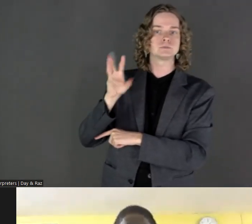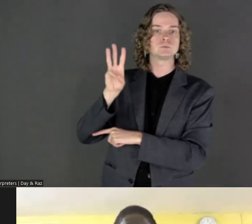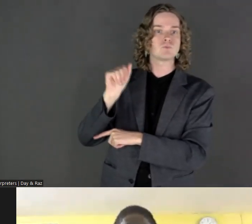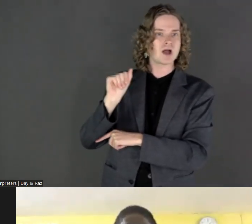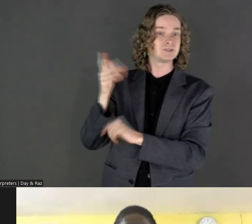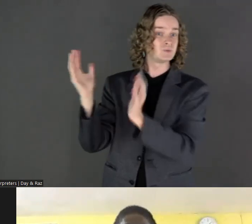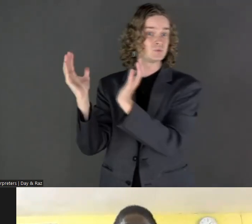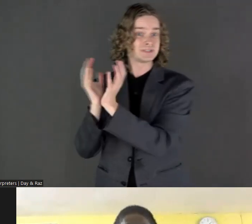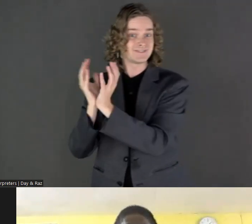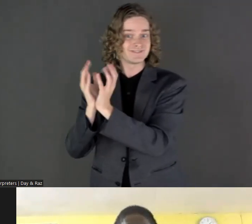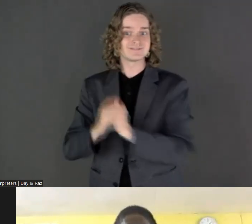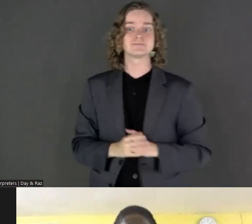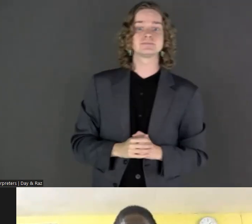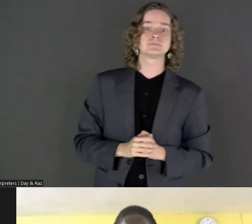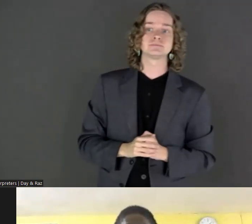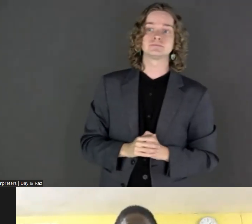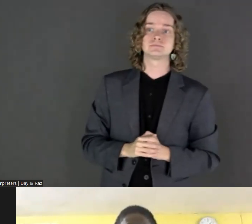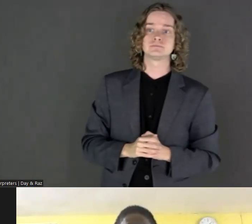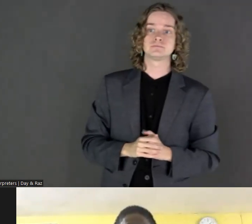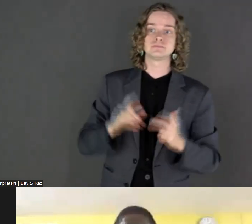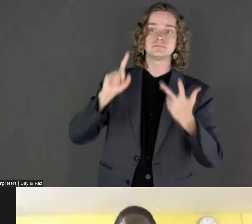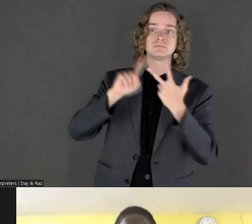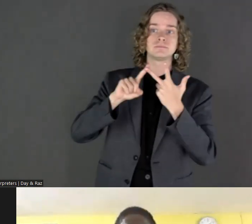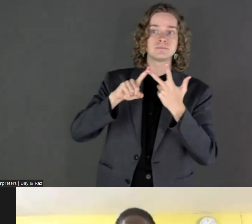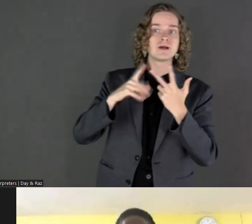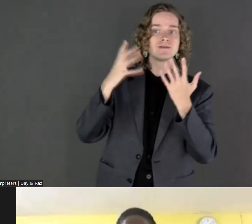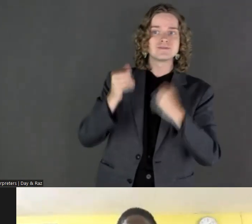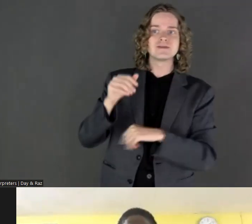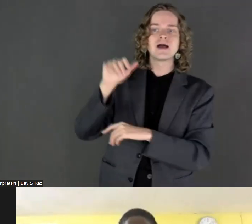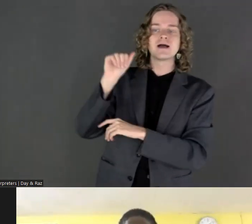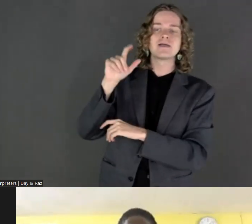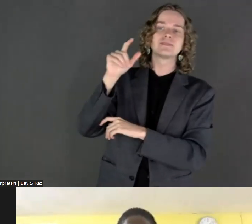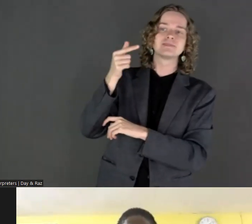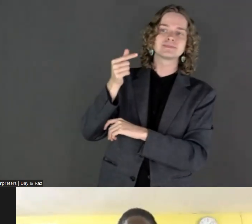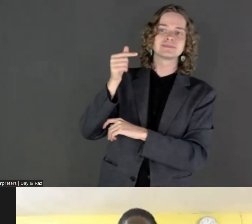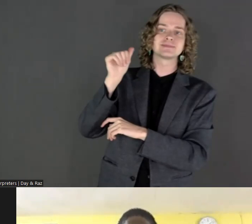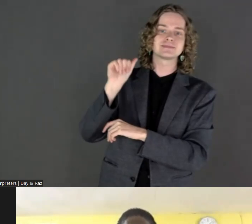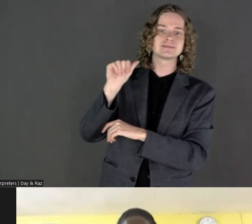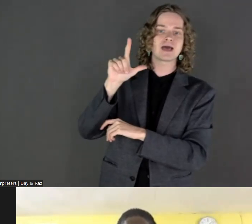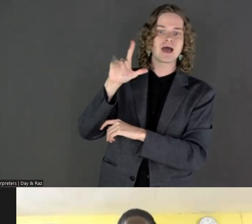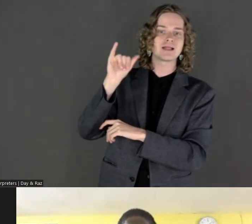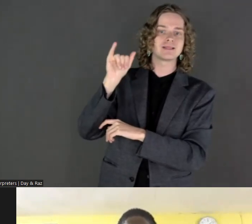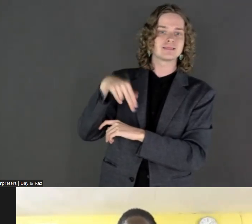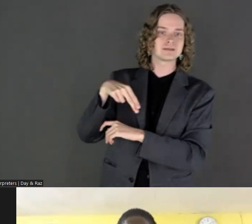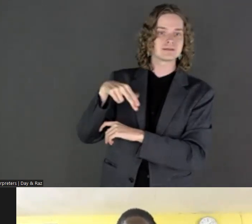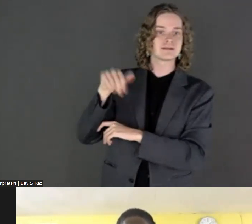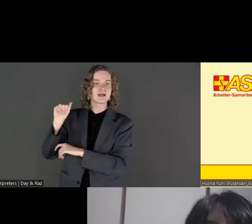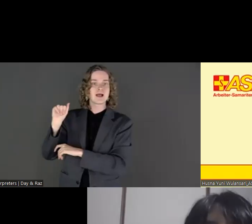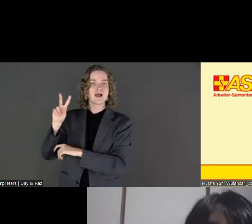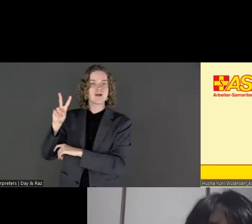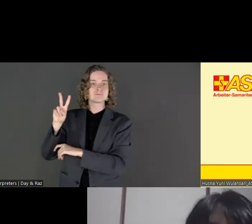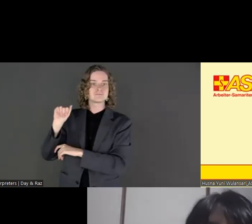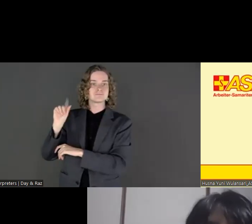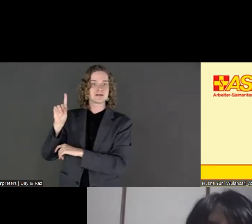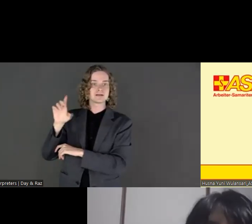Sally a badge from either we will discuss about the role of funding promoting participation of